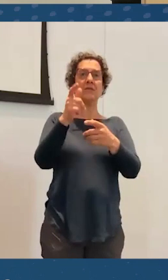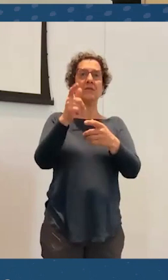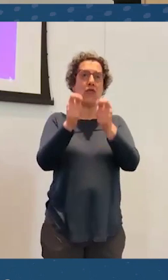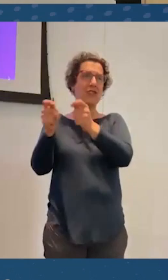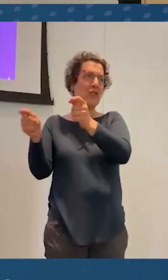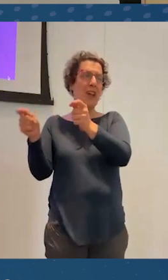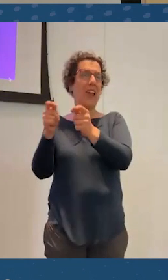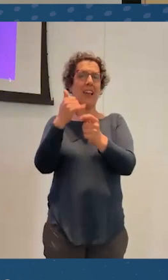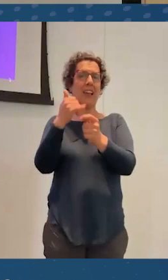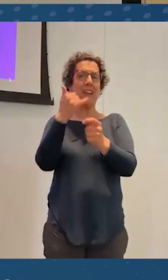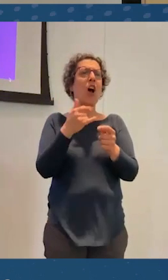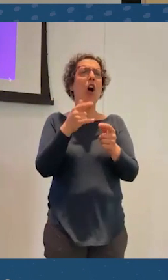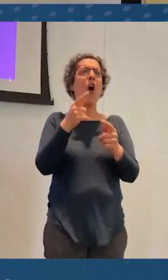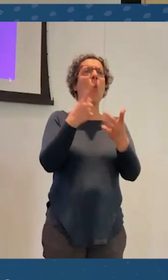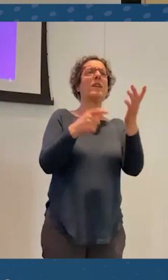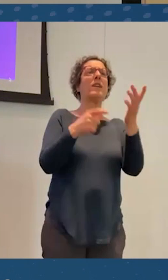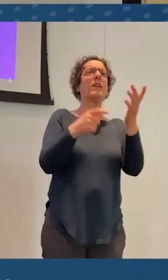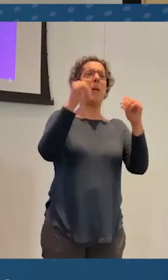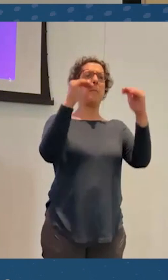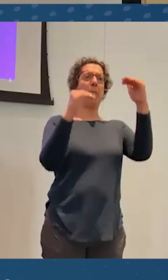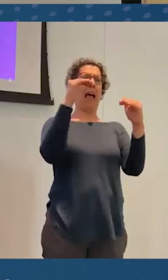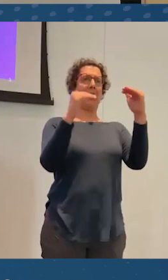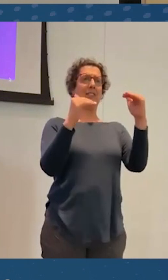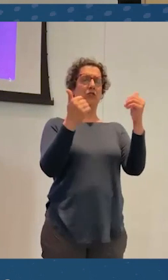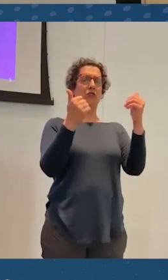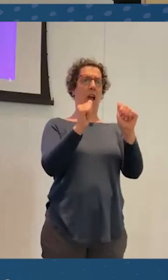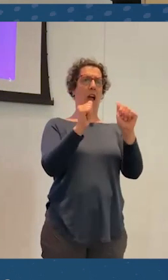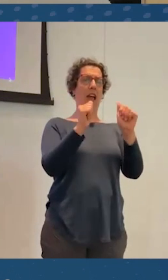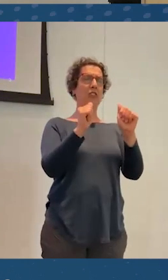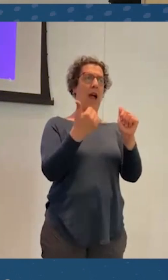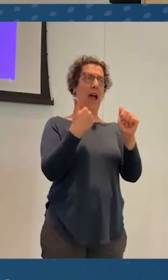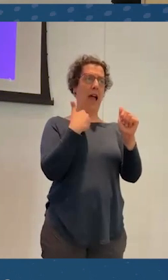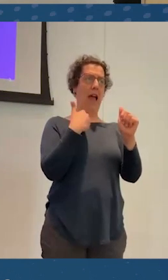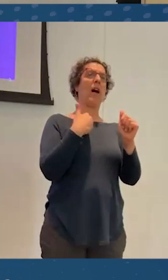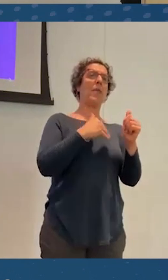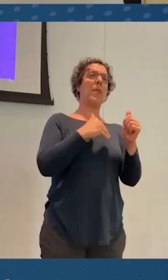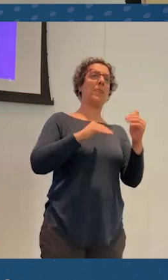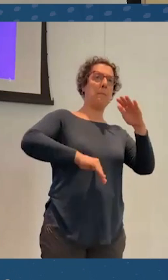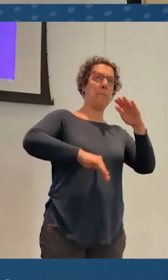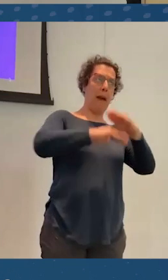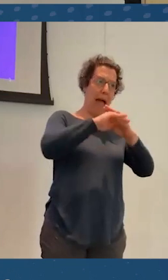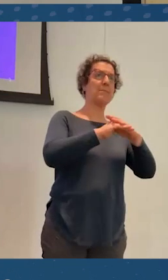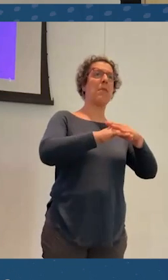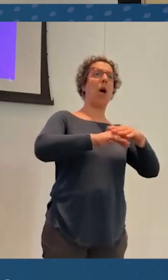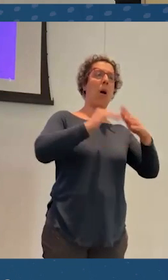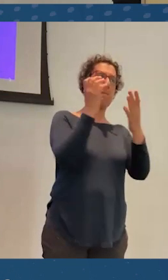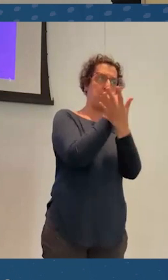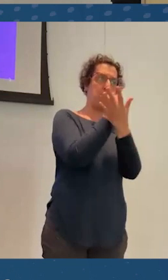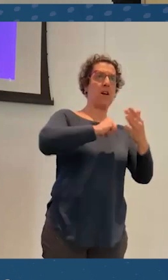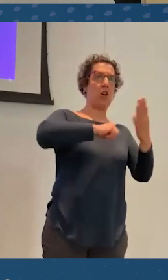What's the balance you're trying to strike? Maximum readability and-- are you